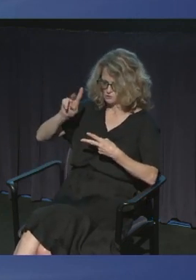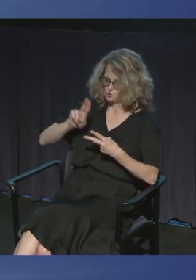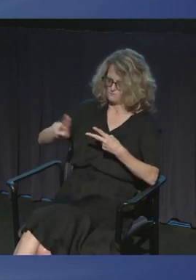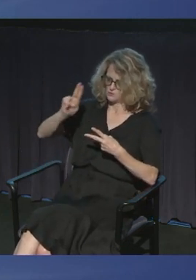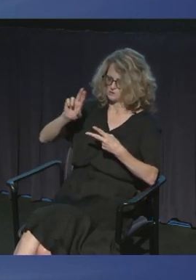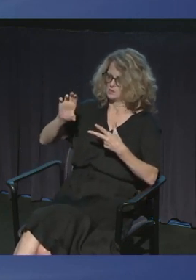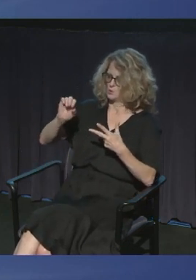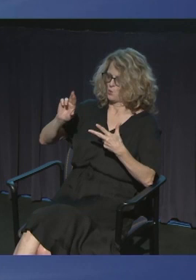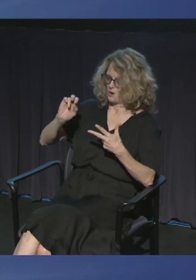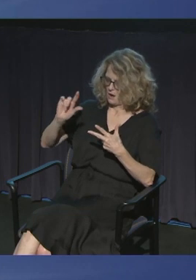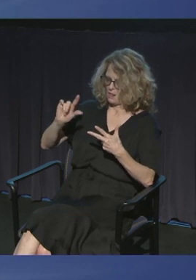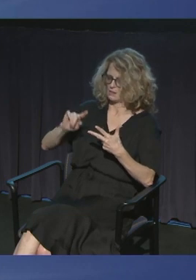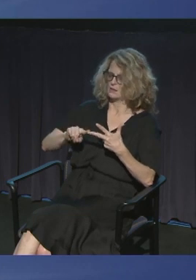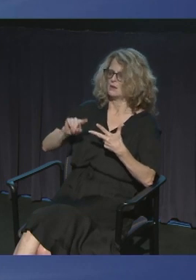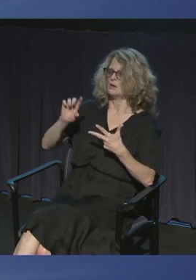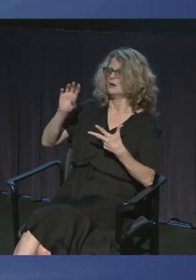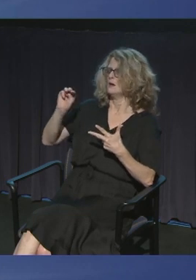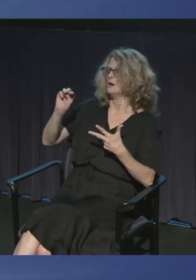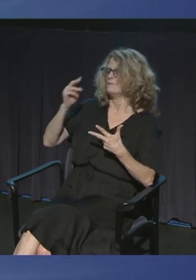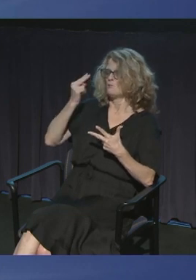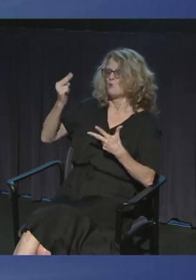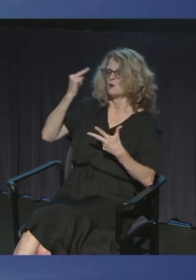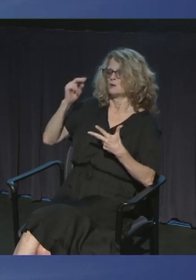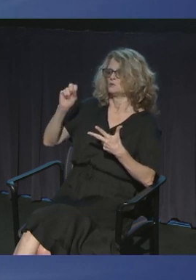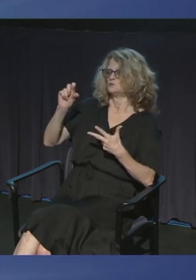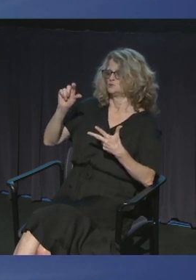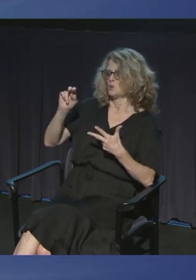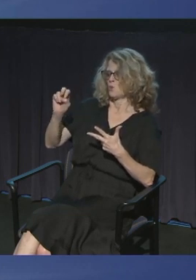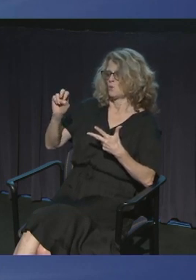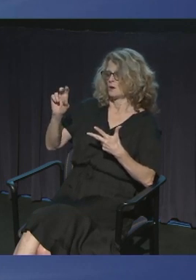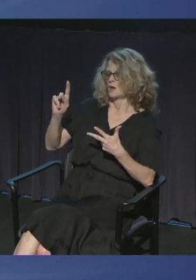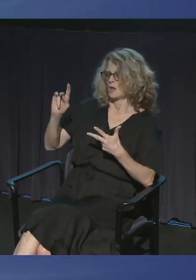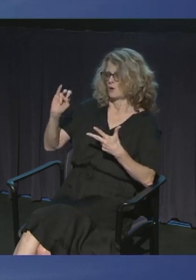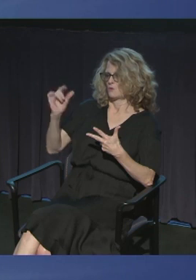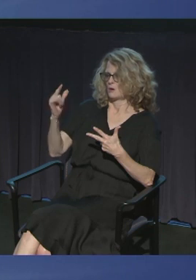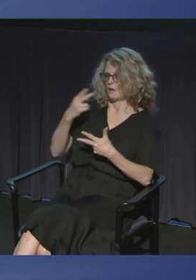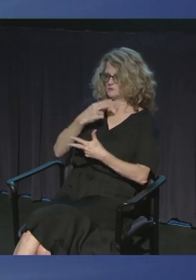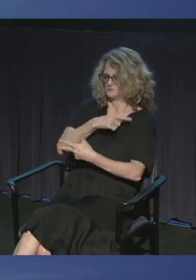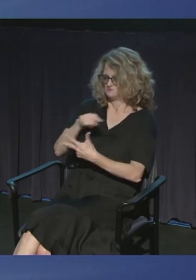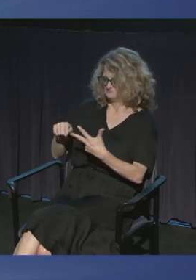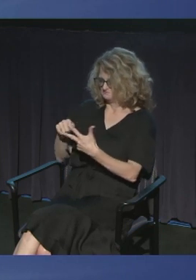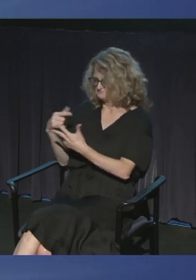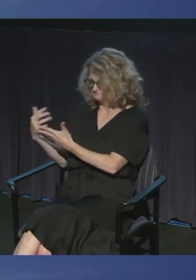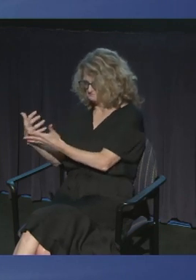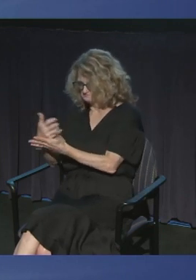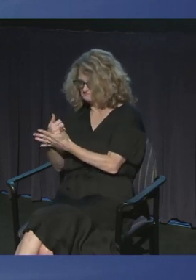SLOAN-KETTERING, AND ALSO AT CORNELL, PATIENTS WHO HAD RECEIVED RADIATION-- LOOKING AT THEIR FECAL MATERIAL FOR AMOUNT